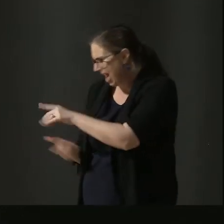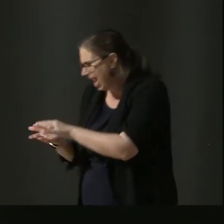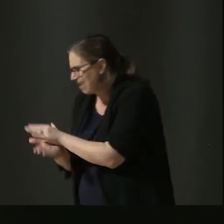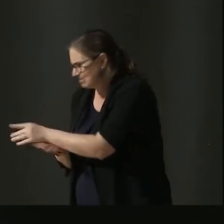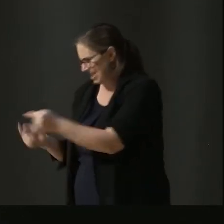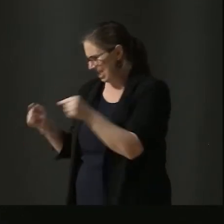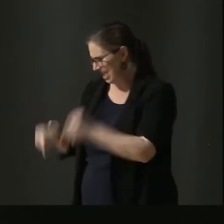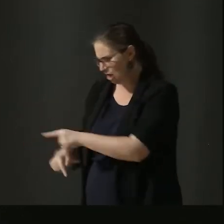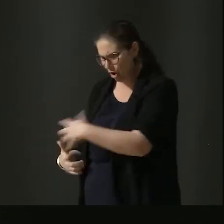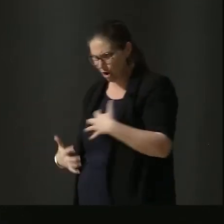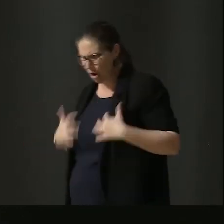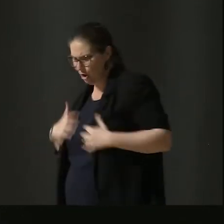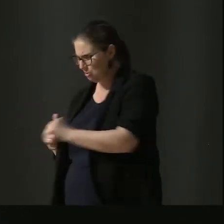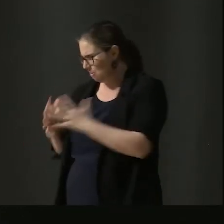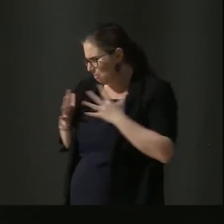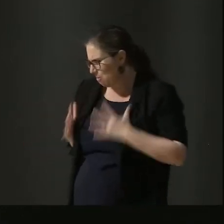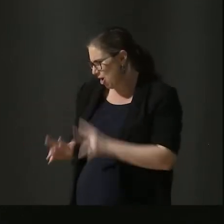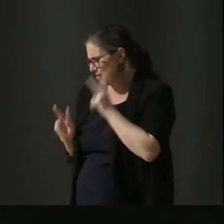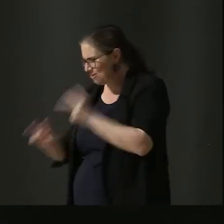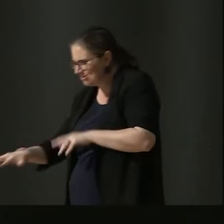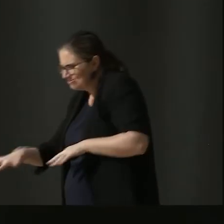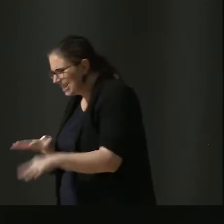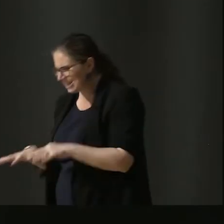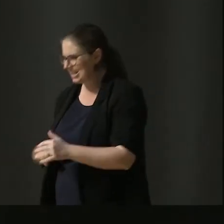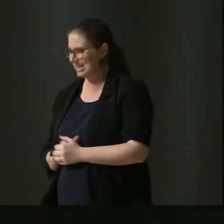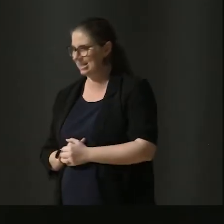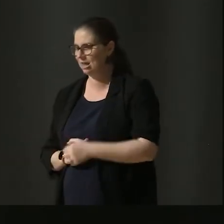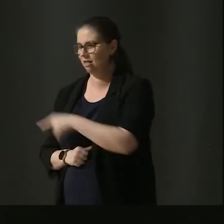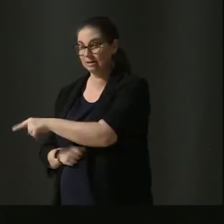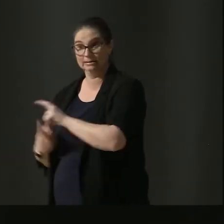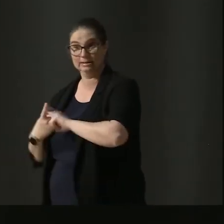Your body is feeling busy. He kept running around the room.